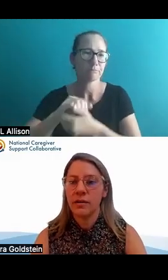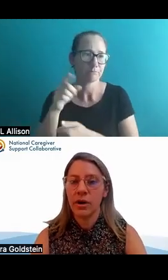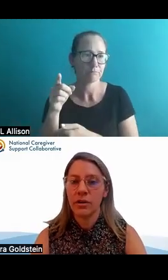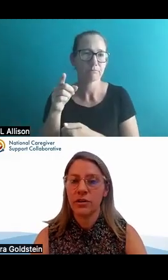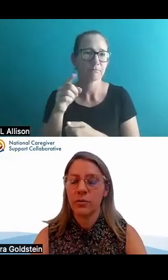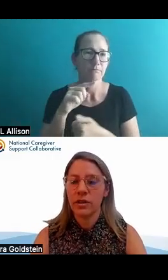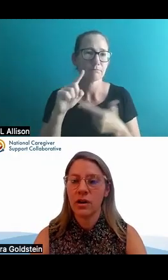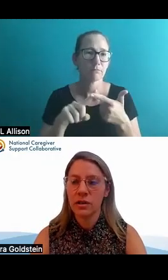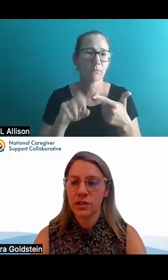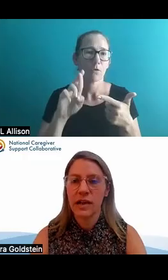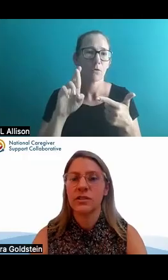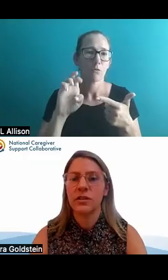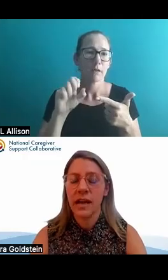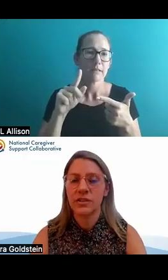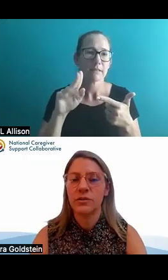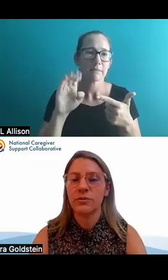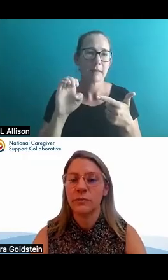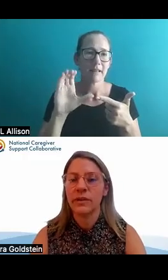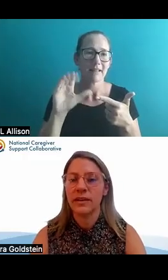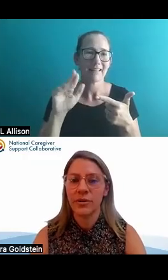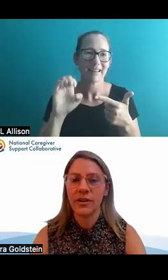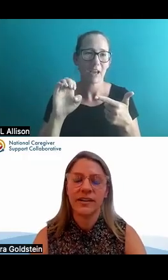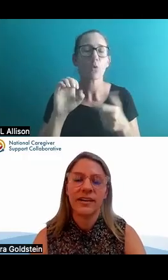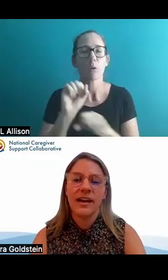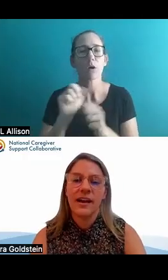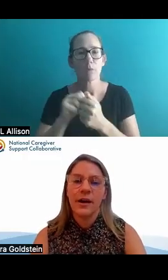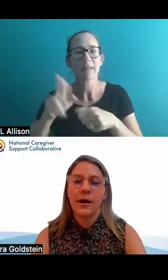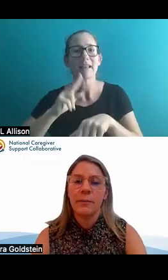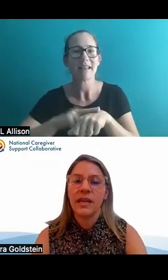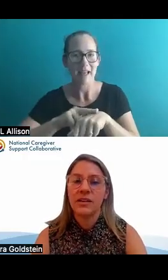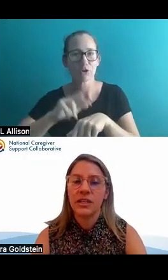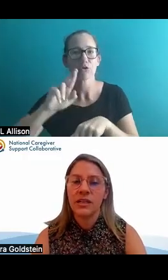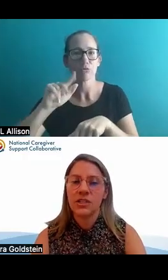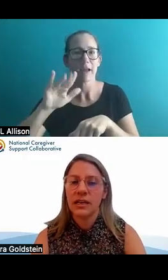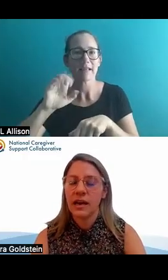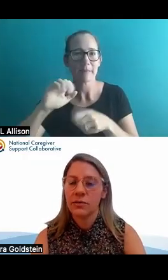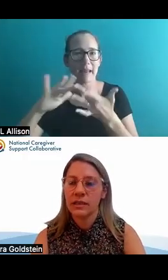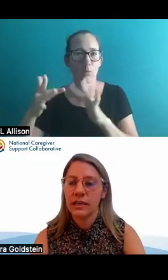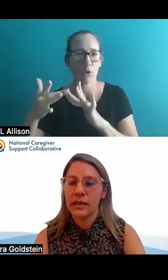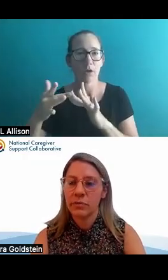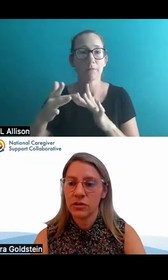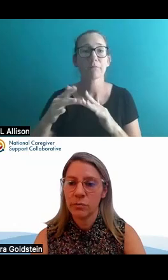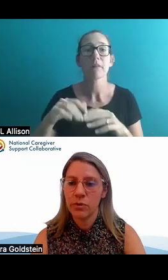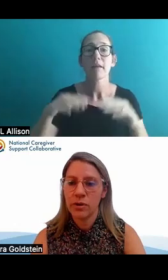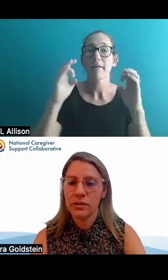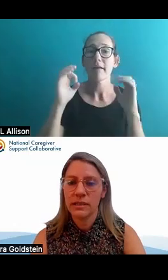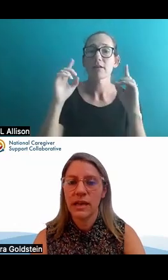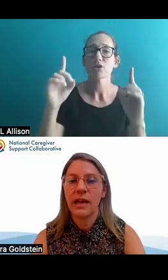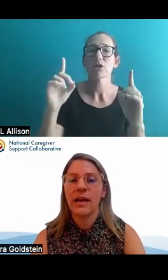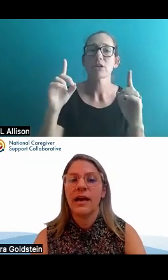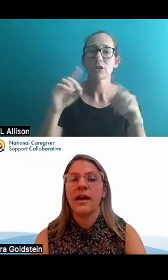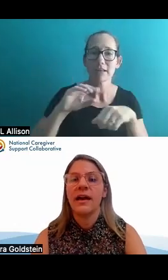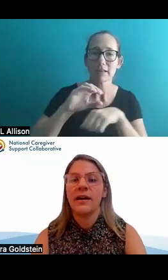partnered with ARCH National Respite Network, education counseling and peer supports.